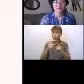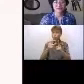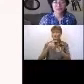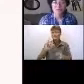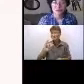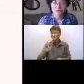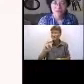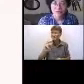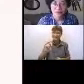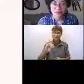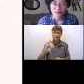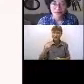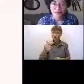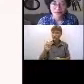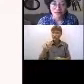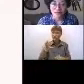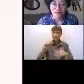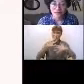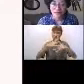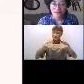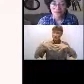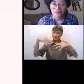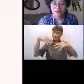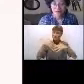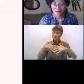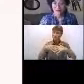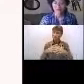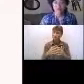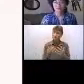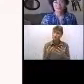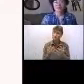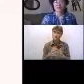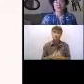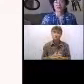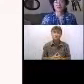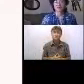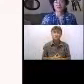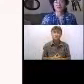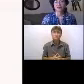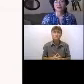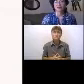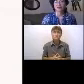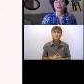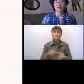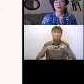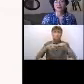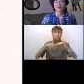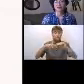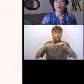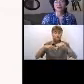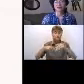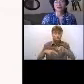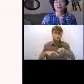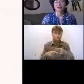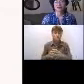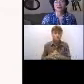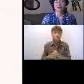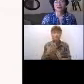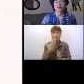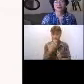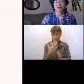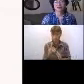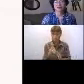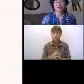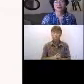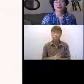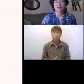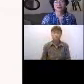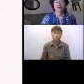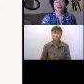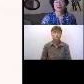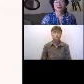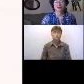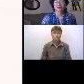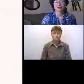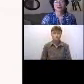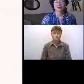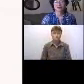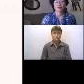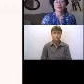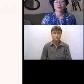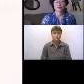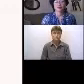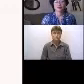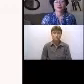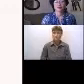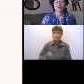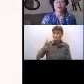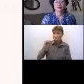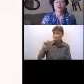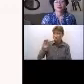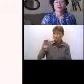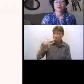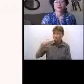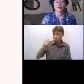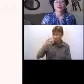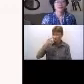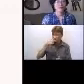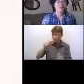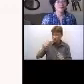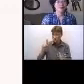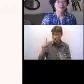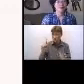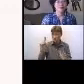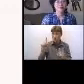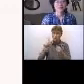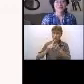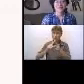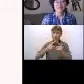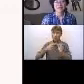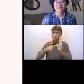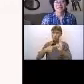Great. Jaqs, you want to click that button there?